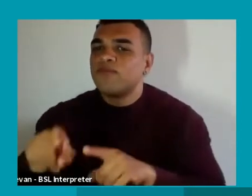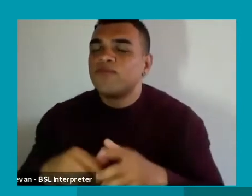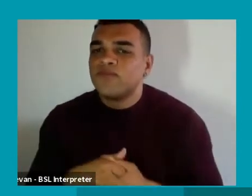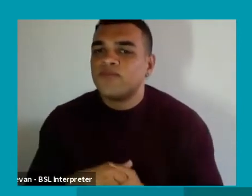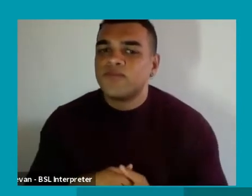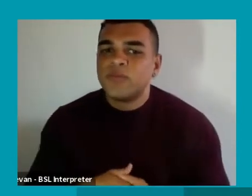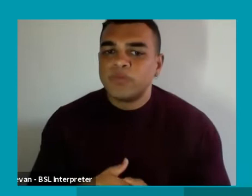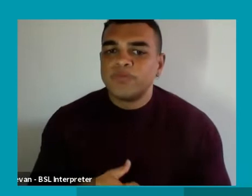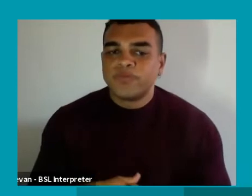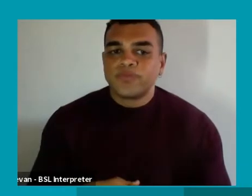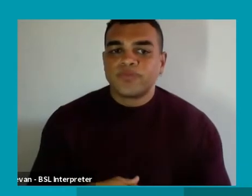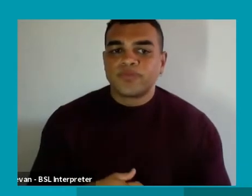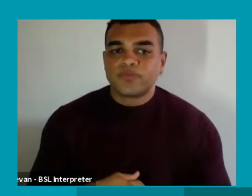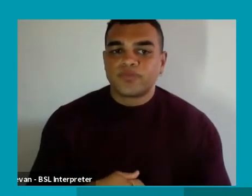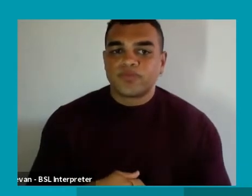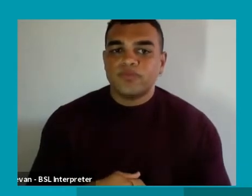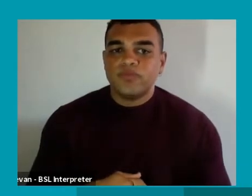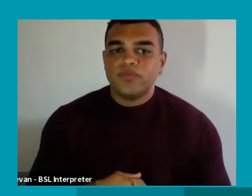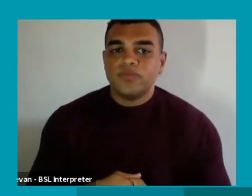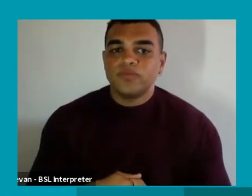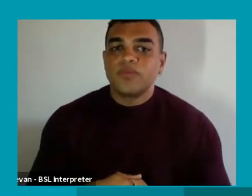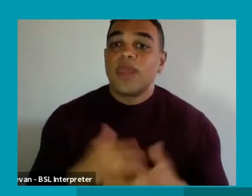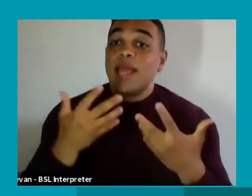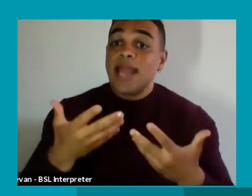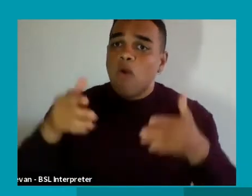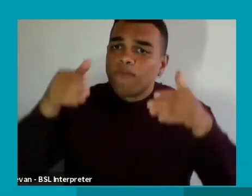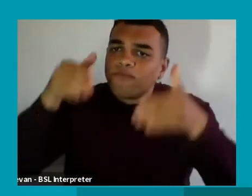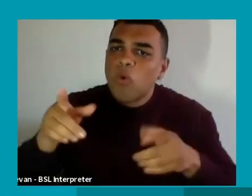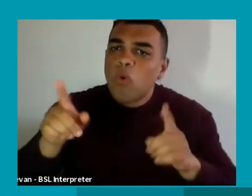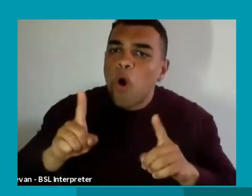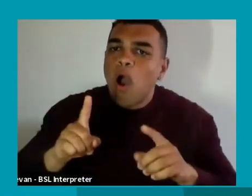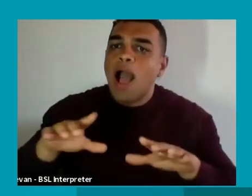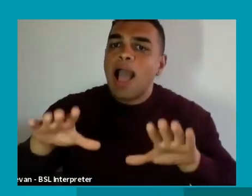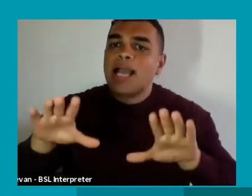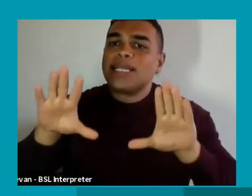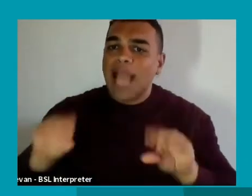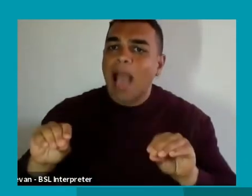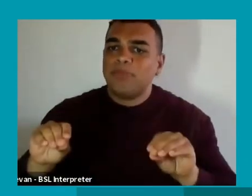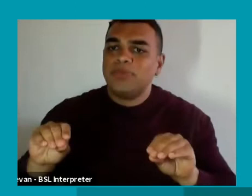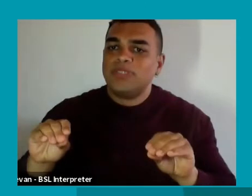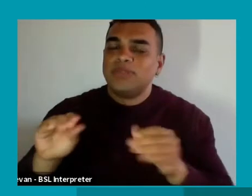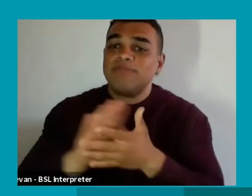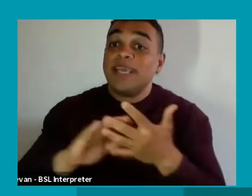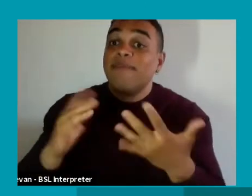OK, addressing gaps. Taking the elephant out of the room, it's interesting actually.